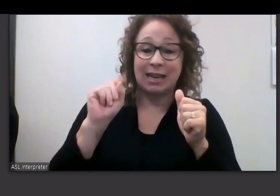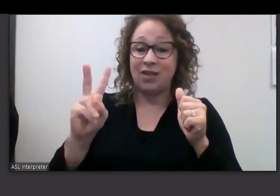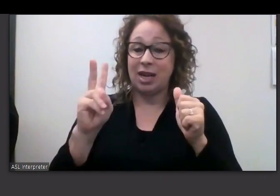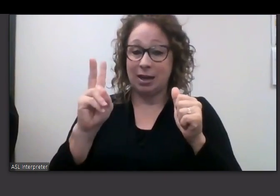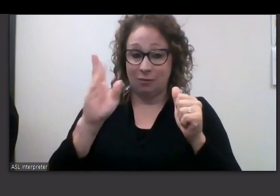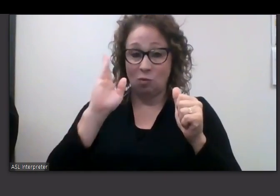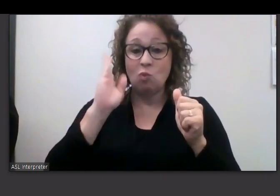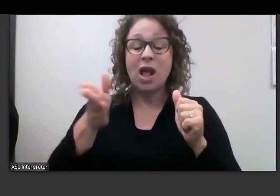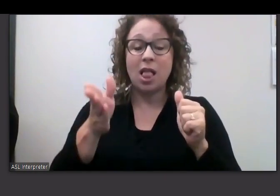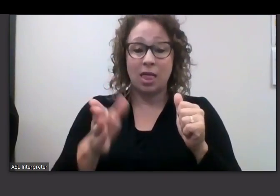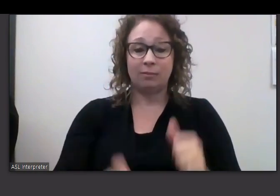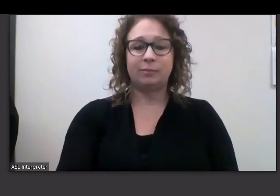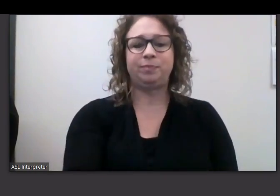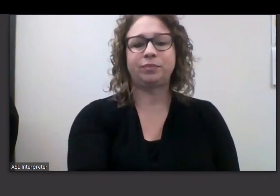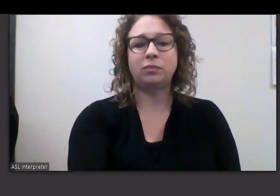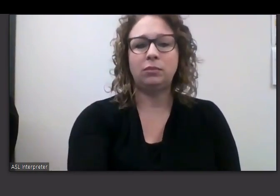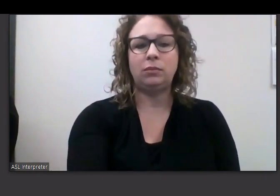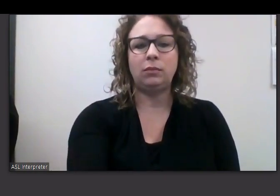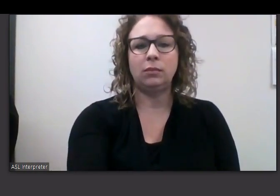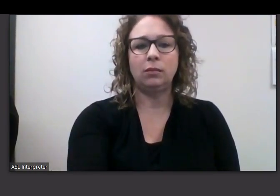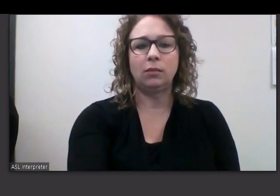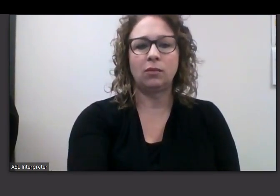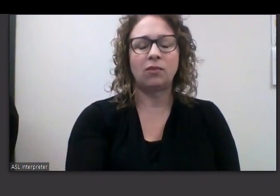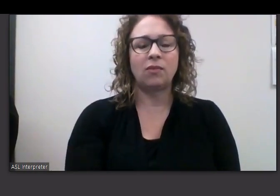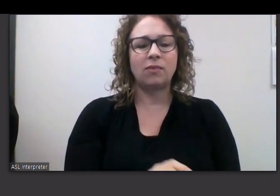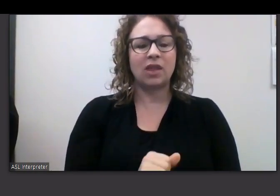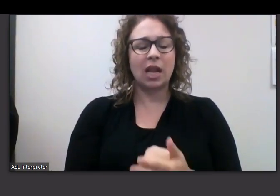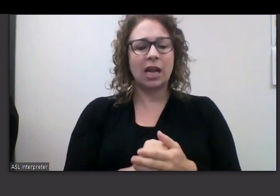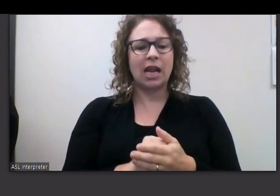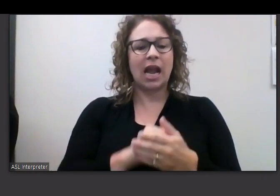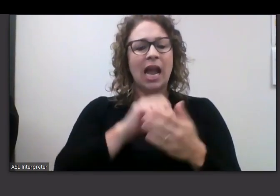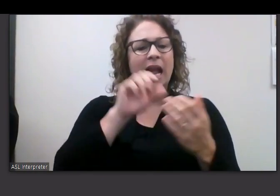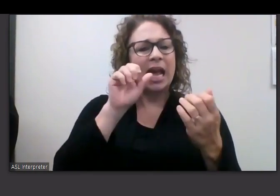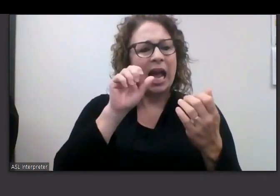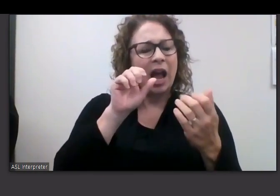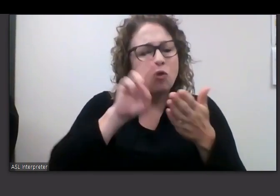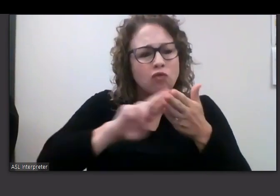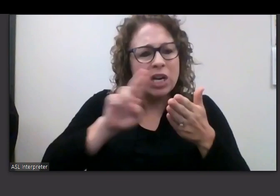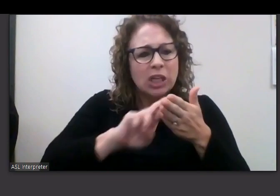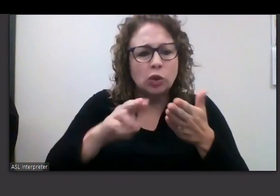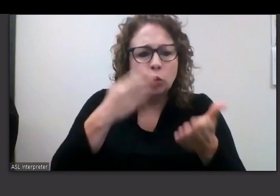Statistics show that approximately 10 to 20 percent of the population